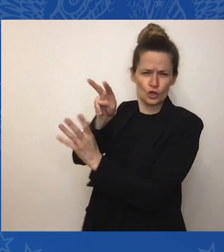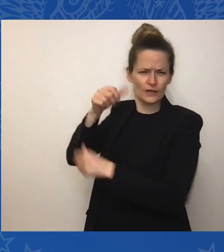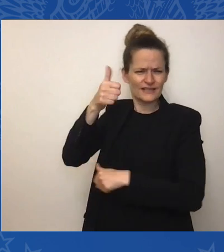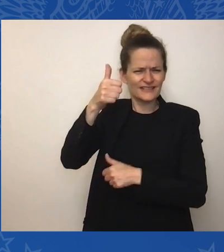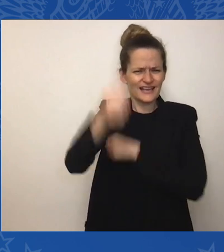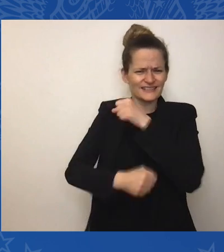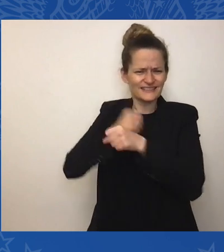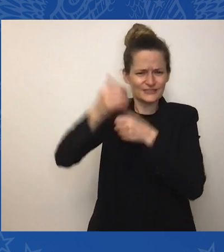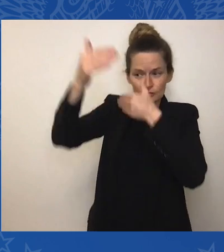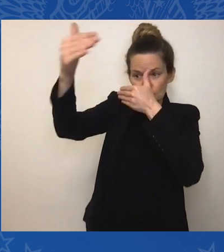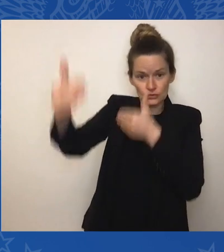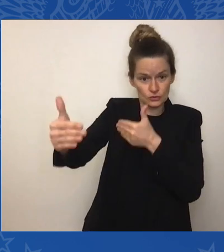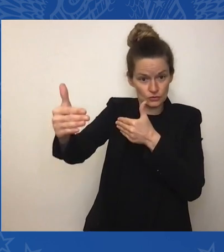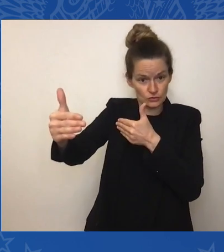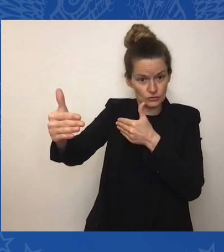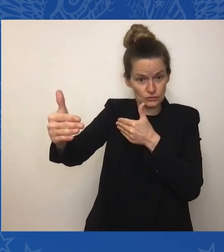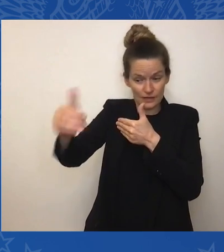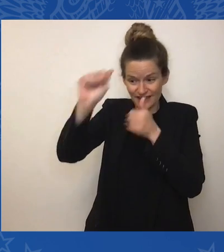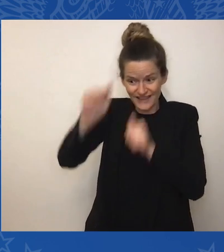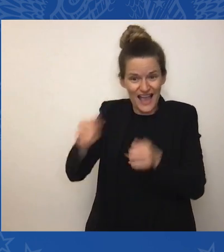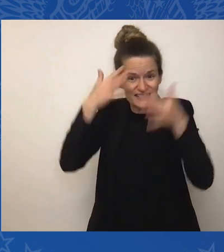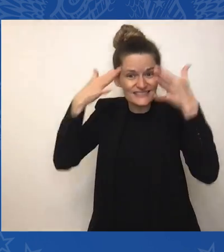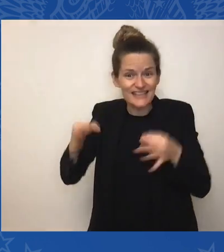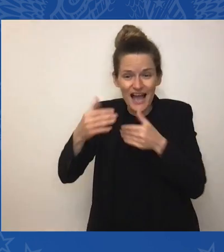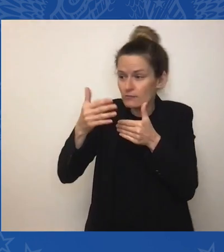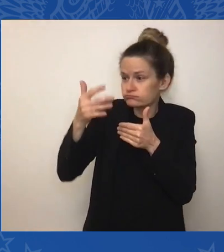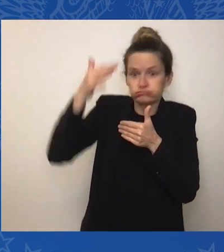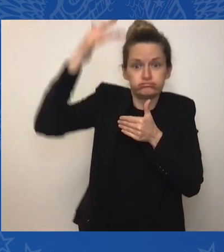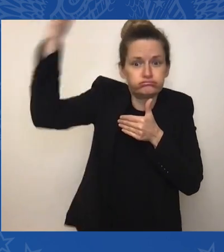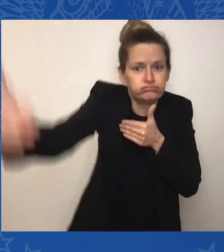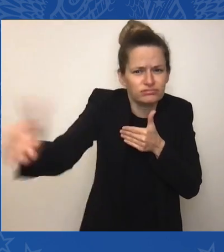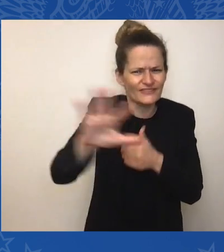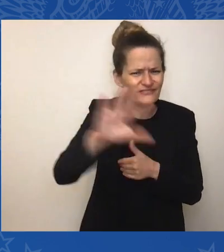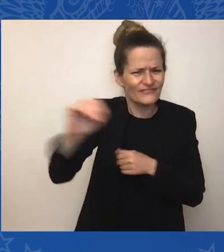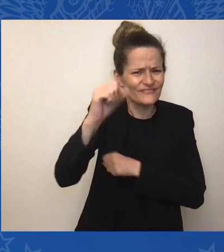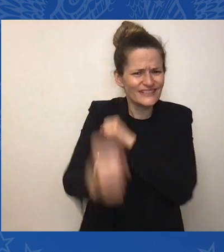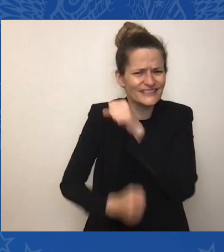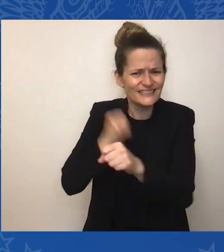We're at one of those inflection points in history where things are changing so fundamentally